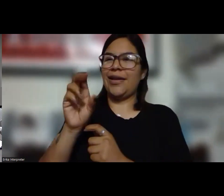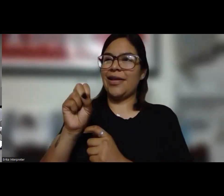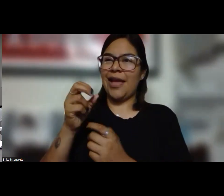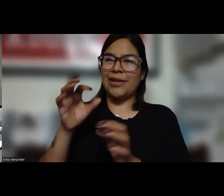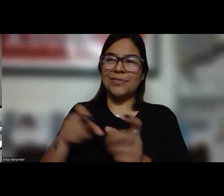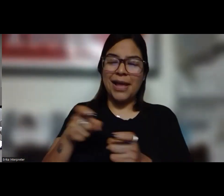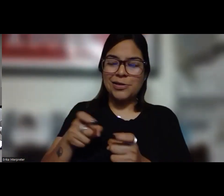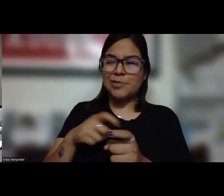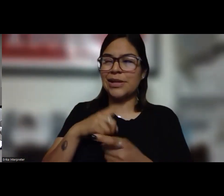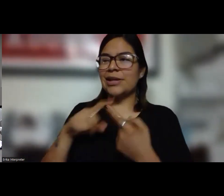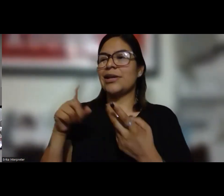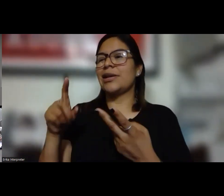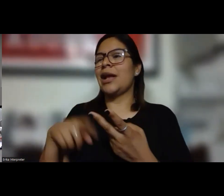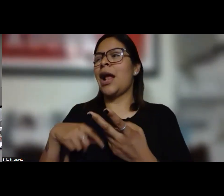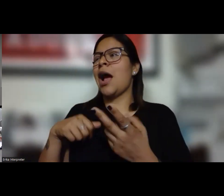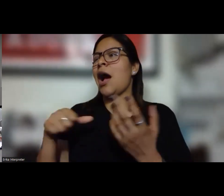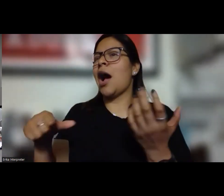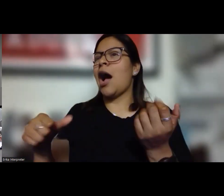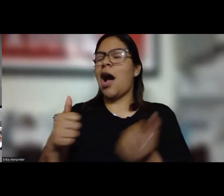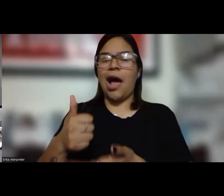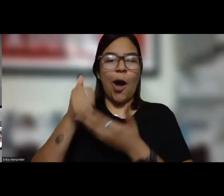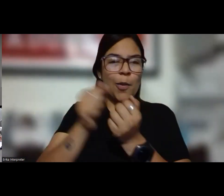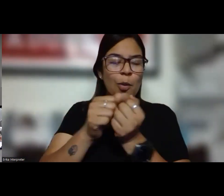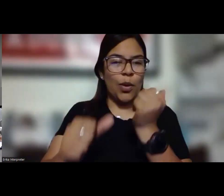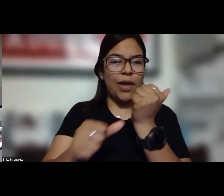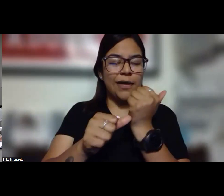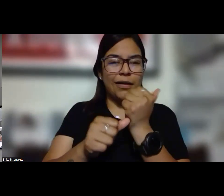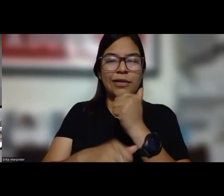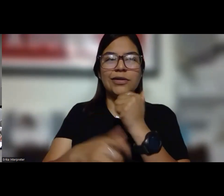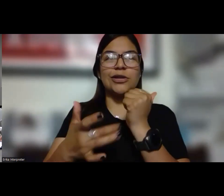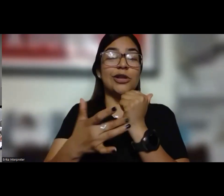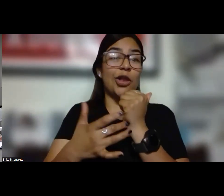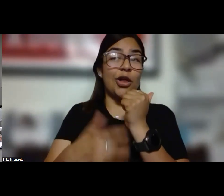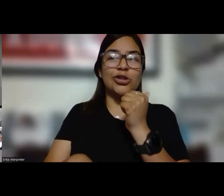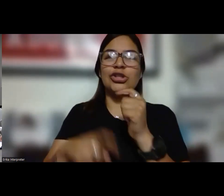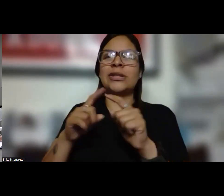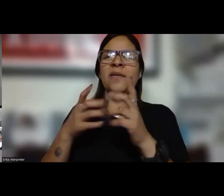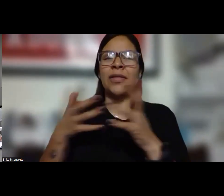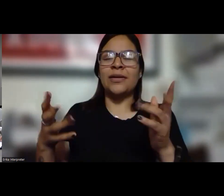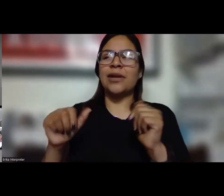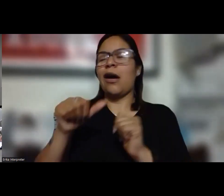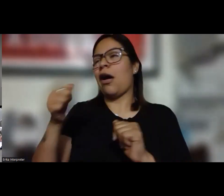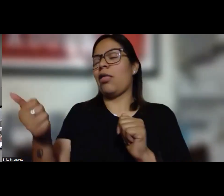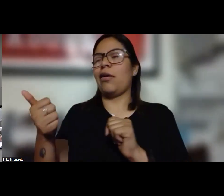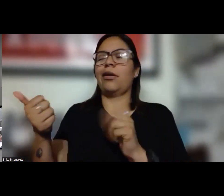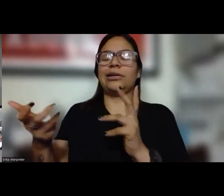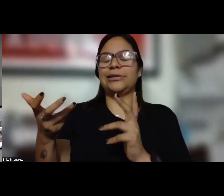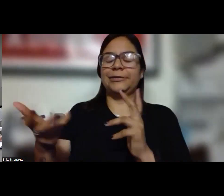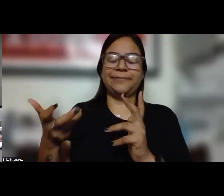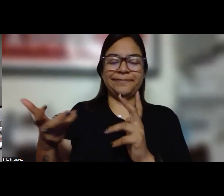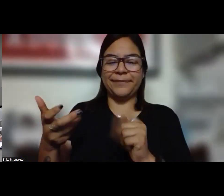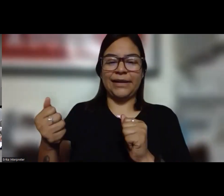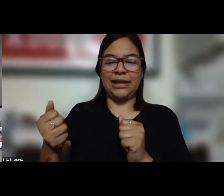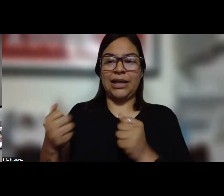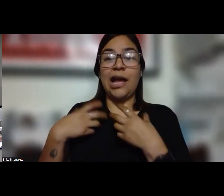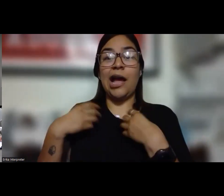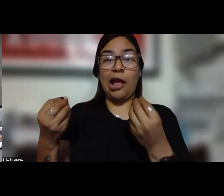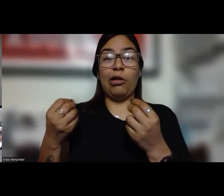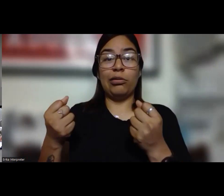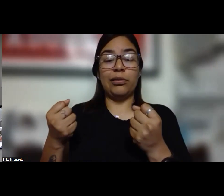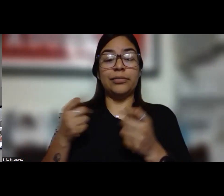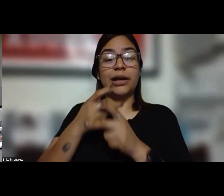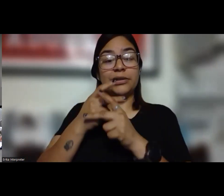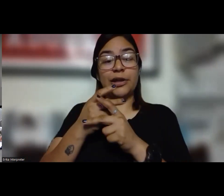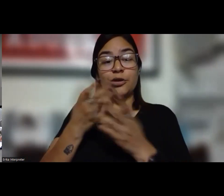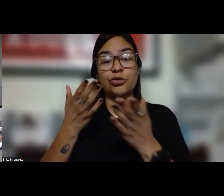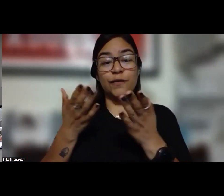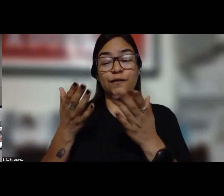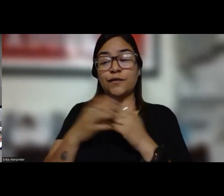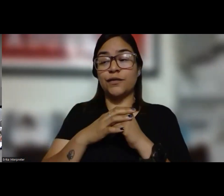know Assist of Technology caregiving um other um uh health care services so it really it it